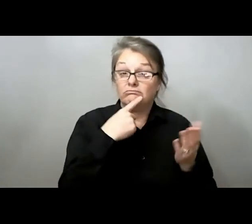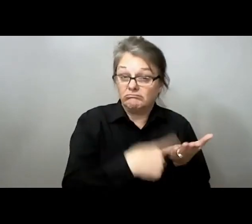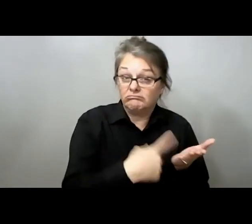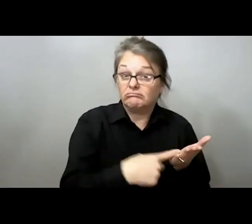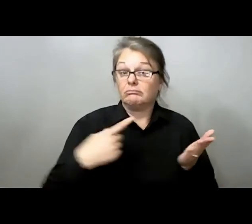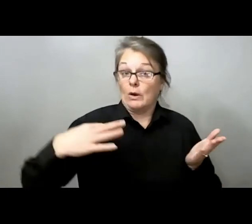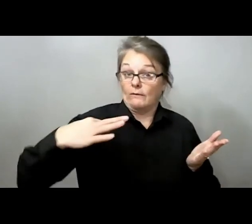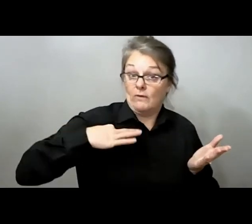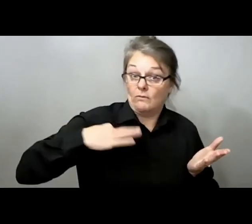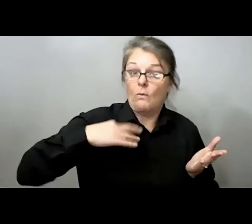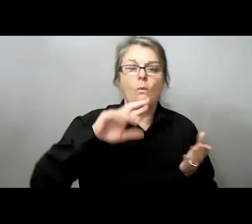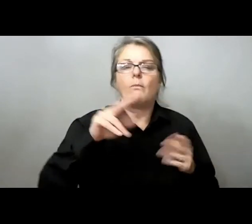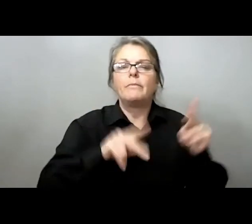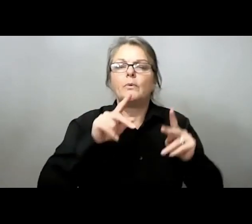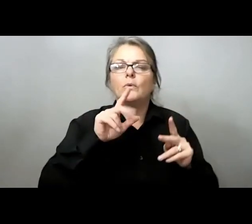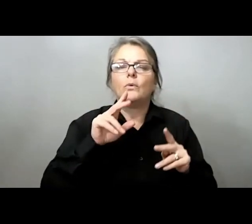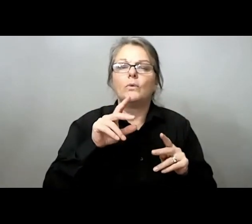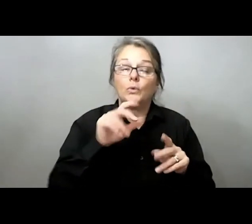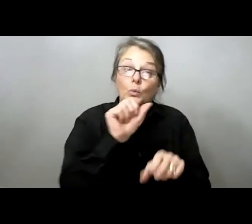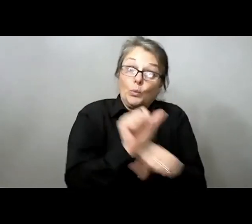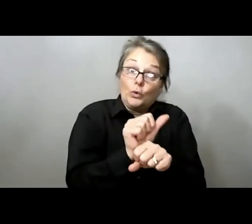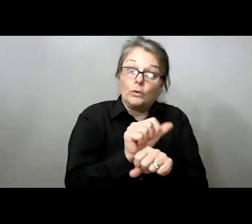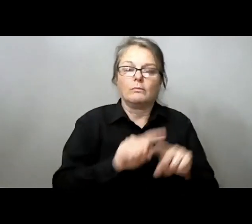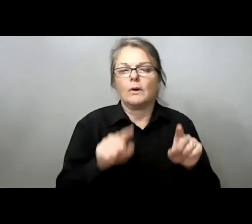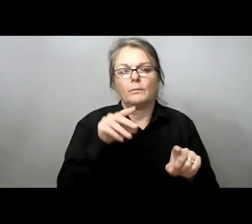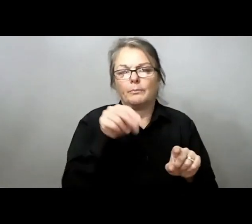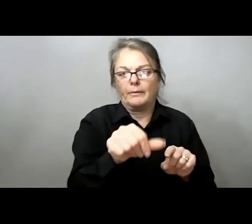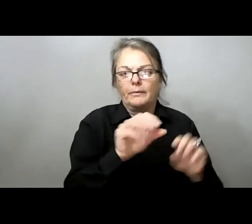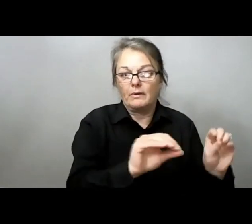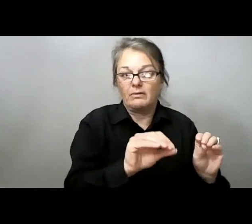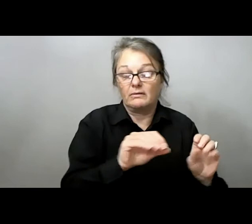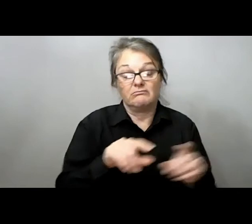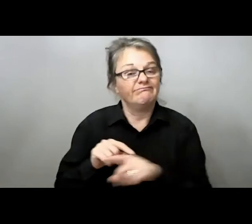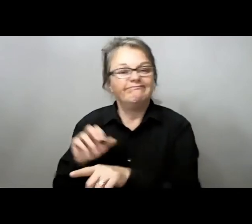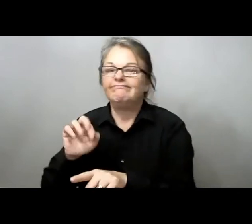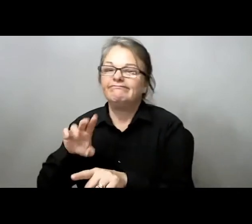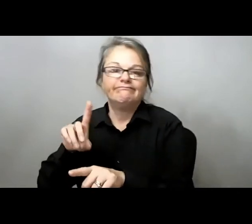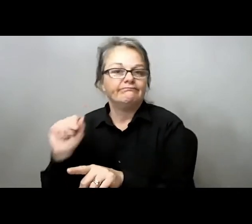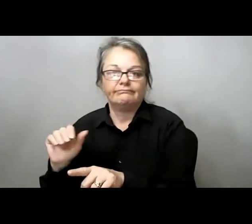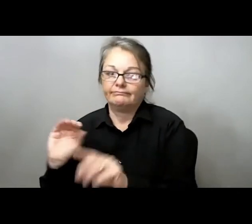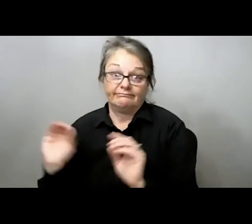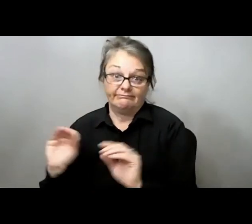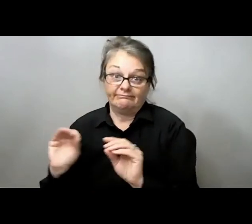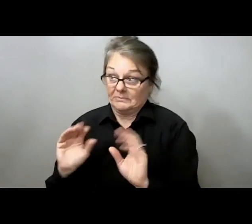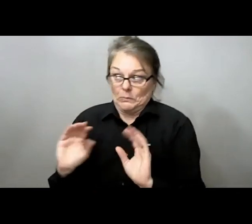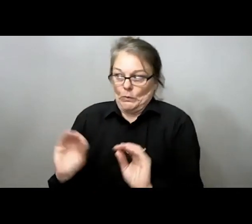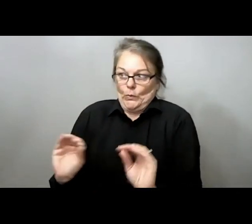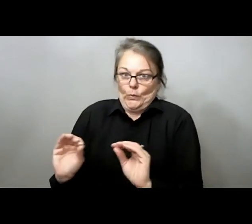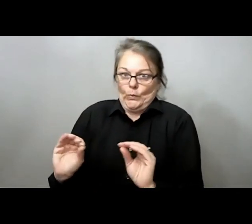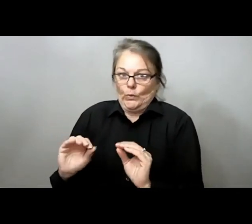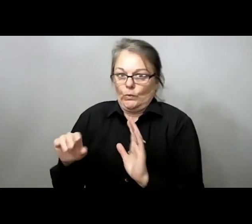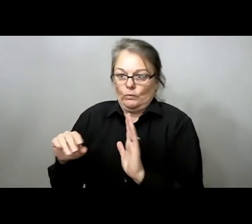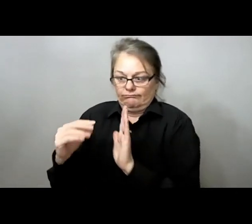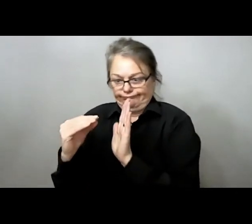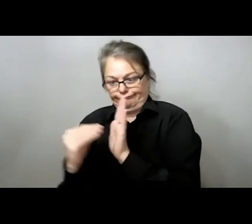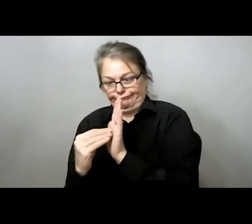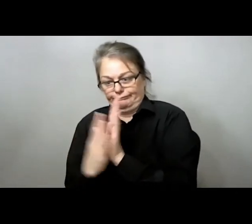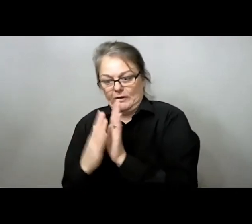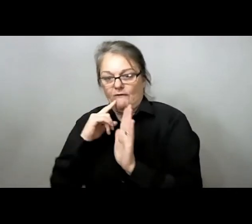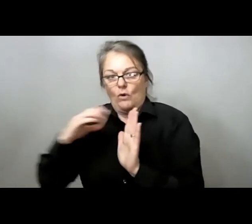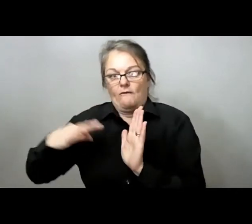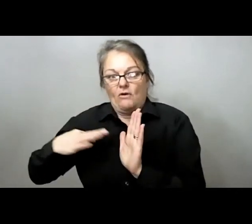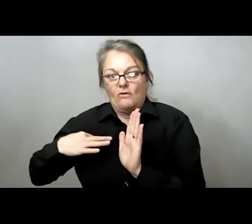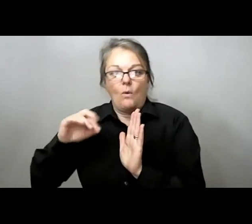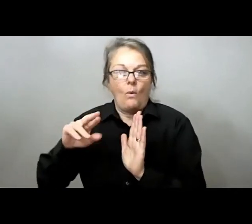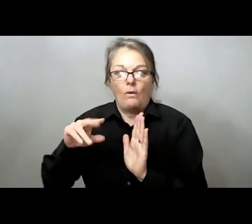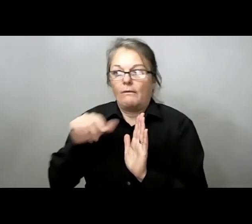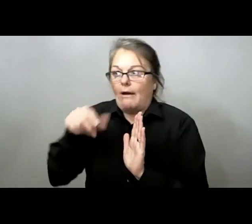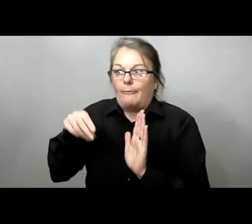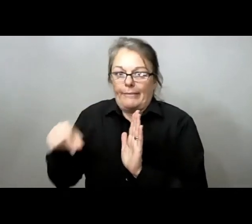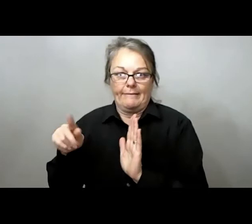AND UNPAID WORKERS, UNLIKE THE AODA. VOLUNTEERS AND UNPAID WORKS ARE NOT COVERED BY THE AODA.